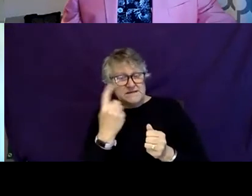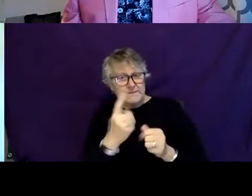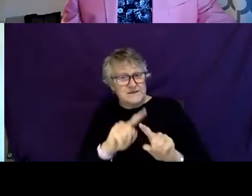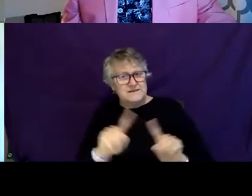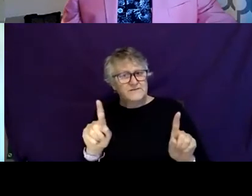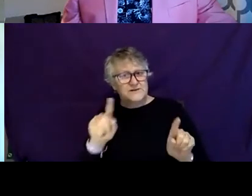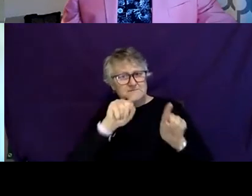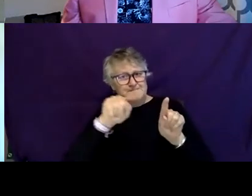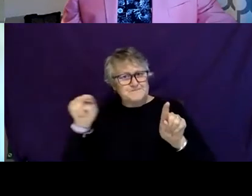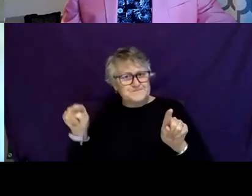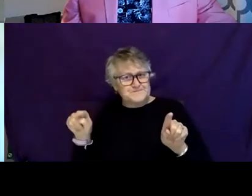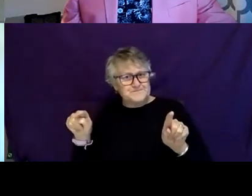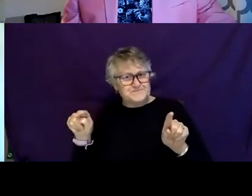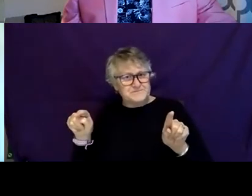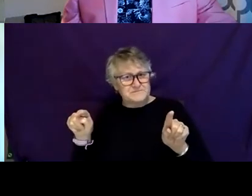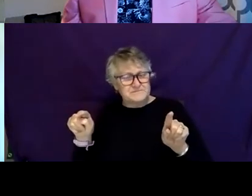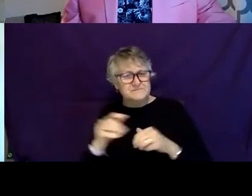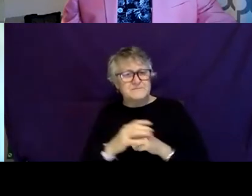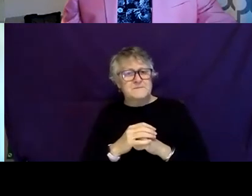Just want to speak to that really quickly.